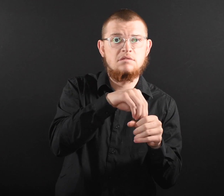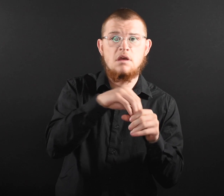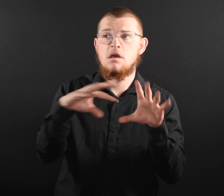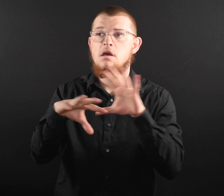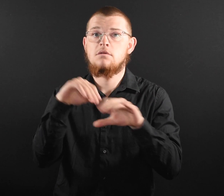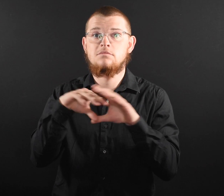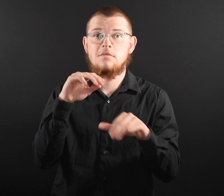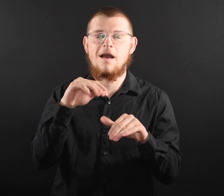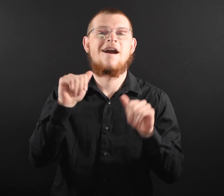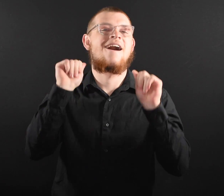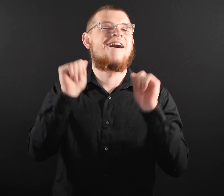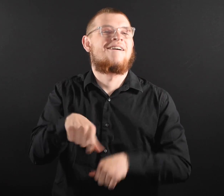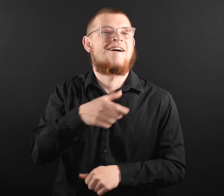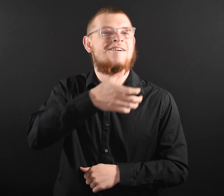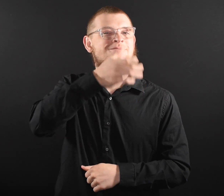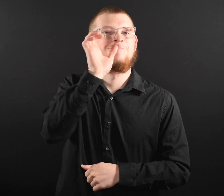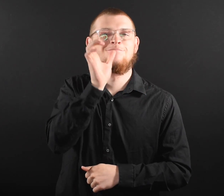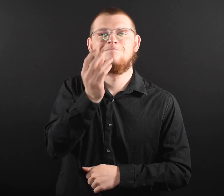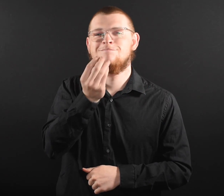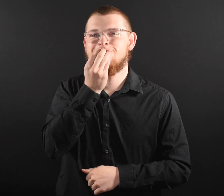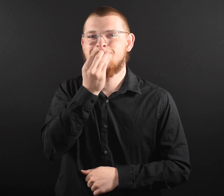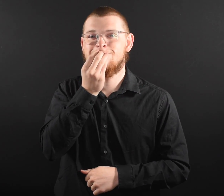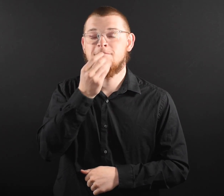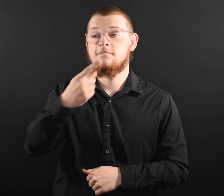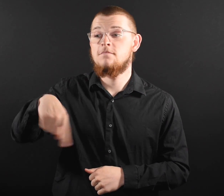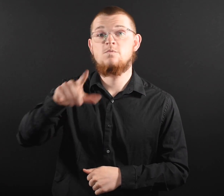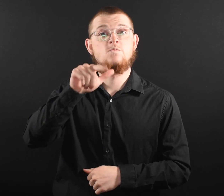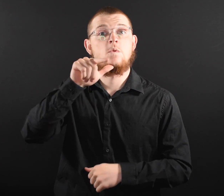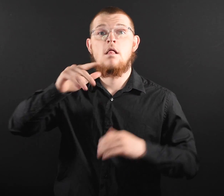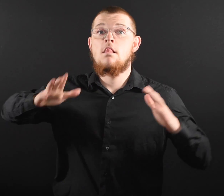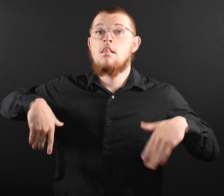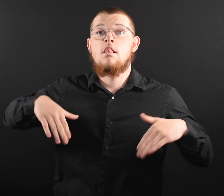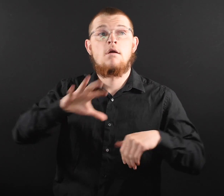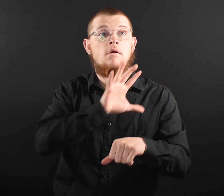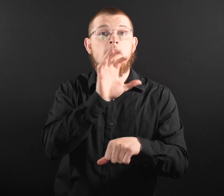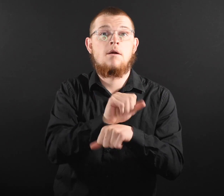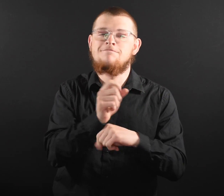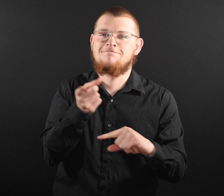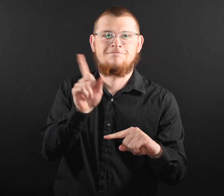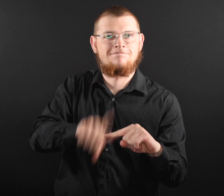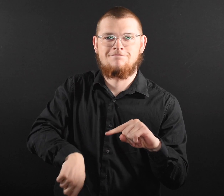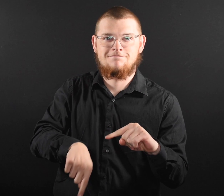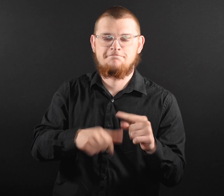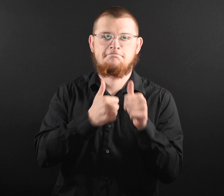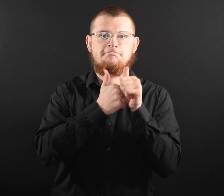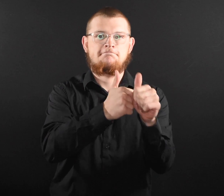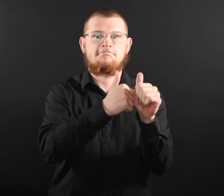site and must be seated in an indoor or outdoor seating area that meets requirements.